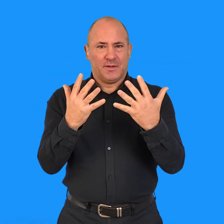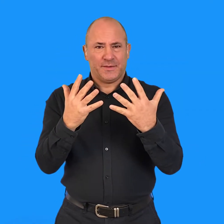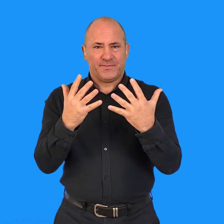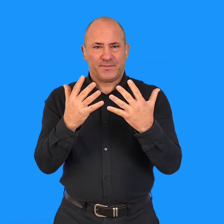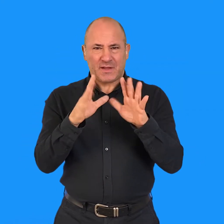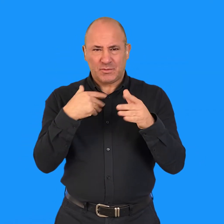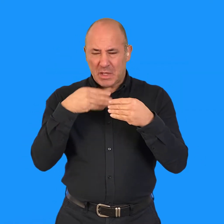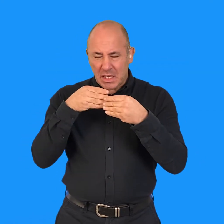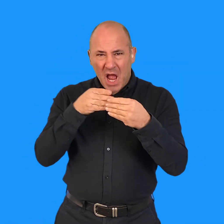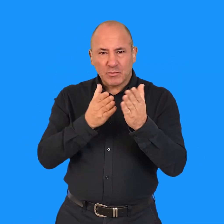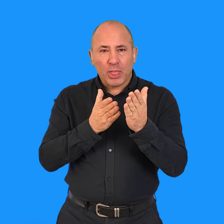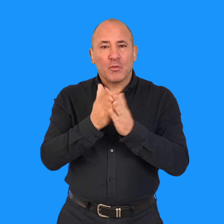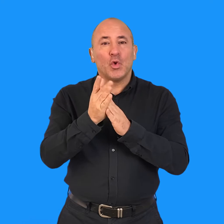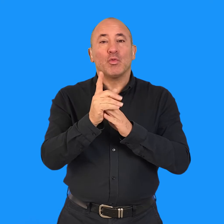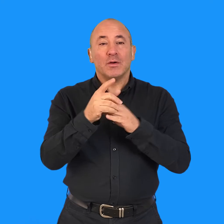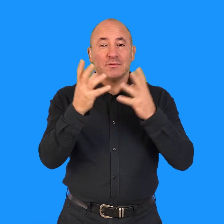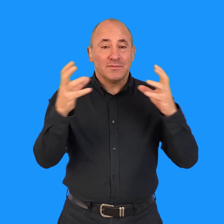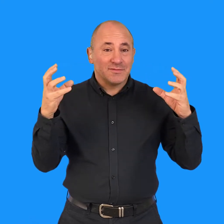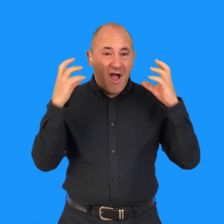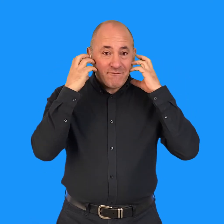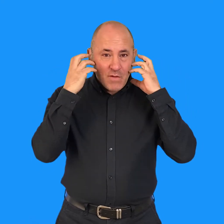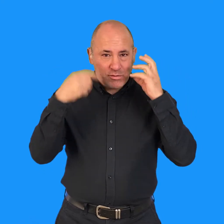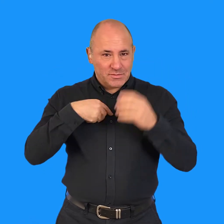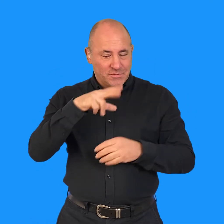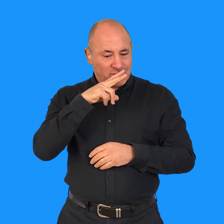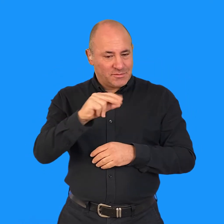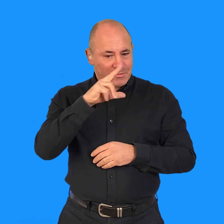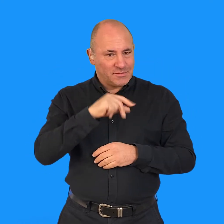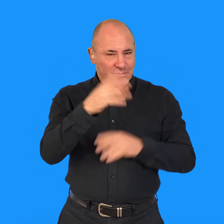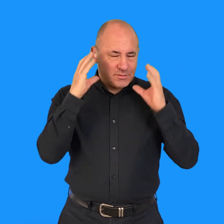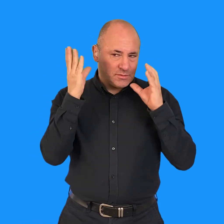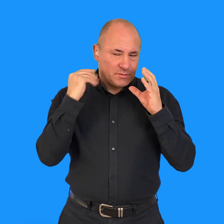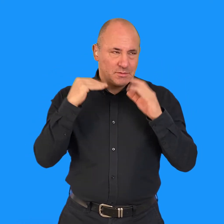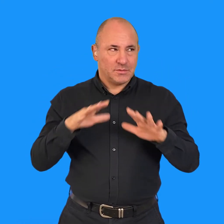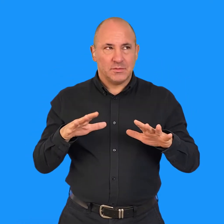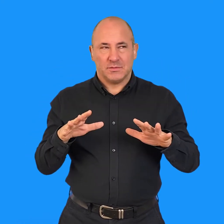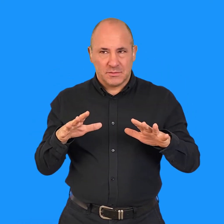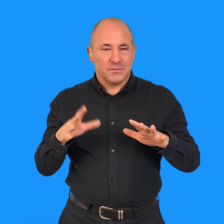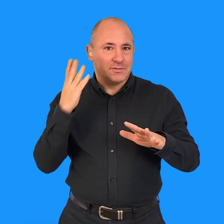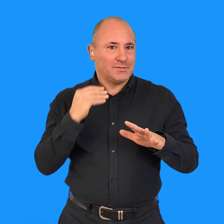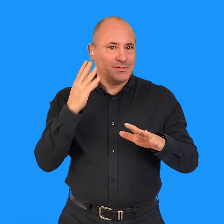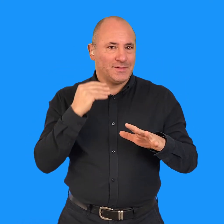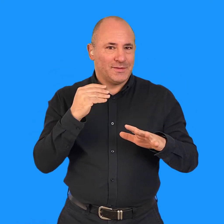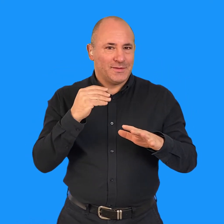And that you are guided through a kind of narration of my voice that you listen to on headphones.